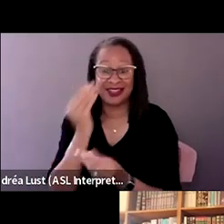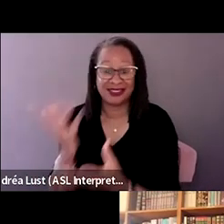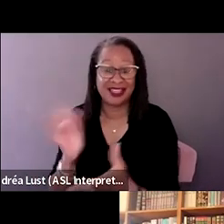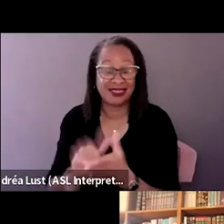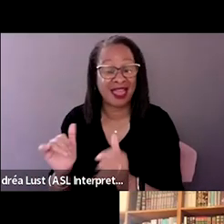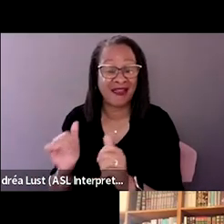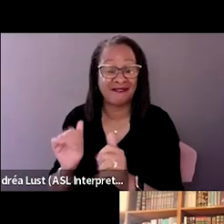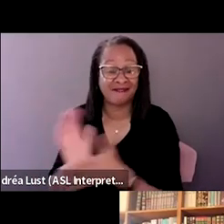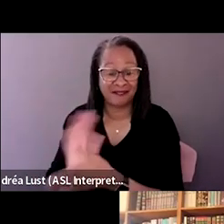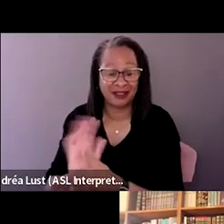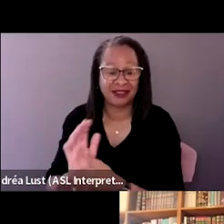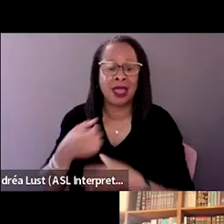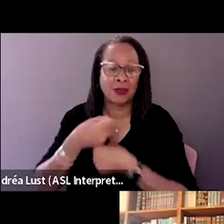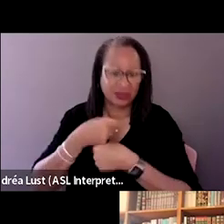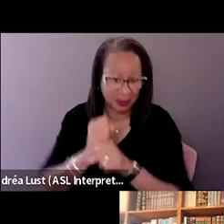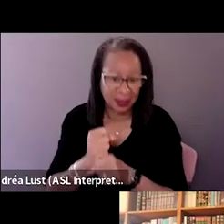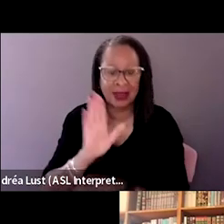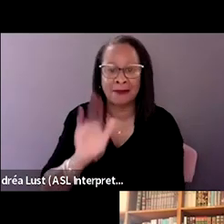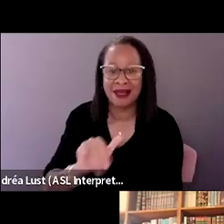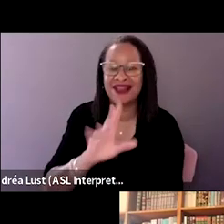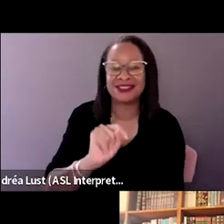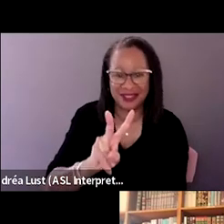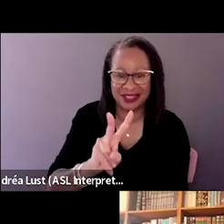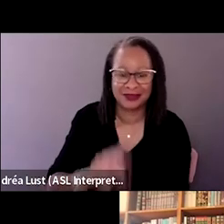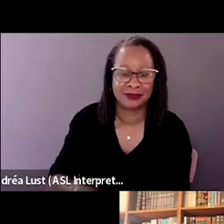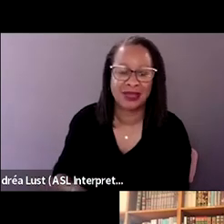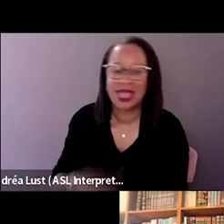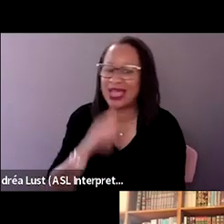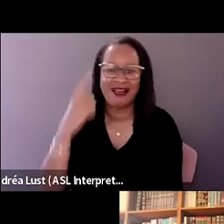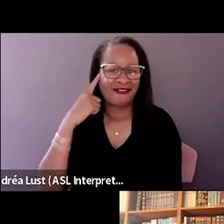was made by television and not for cinema.